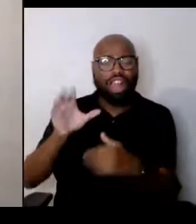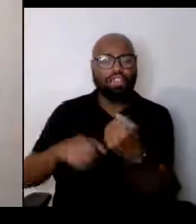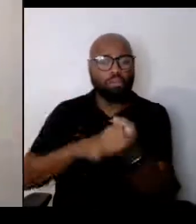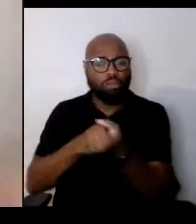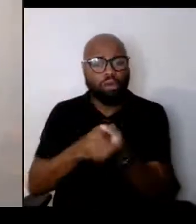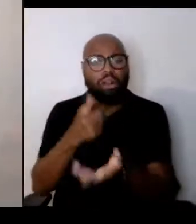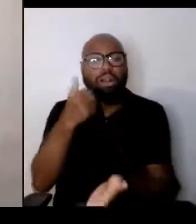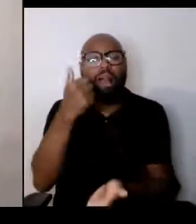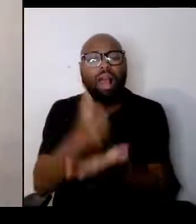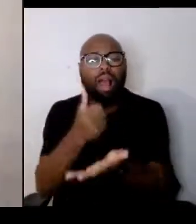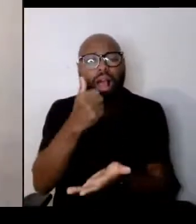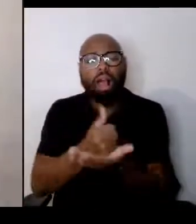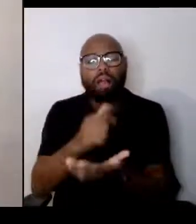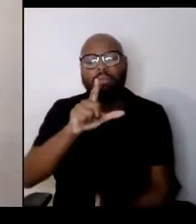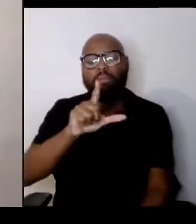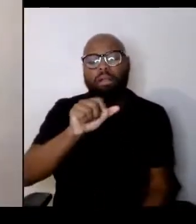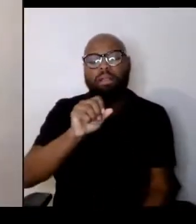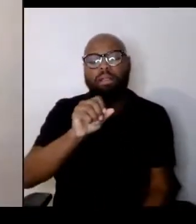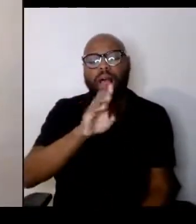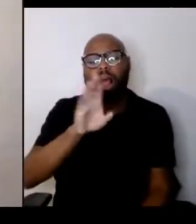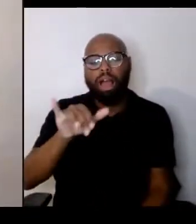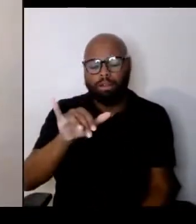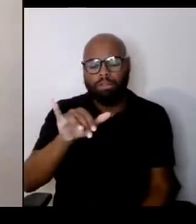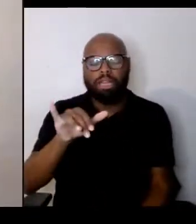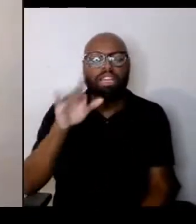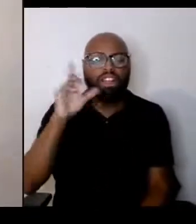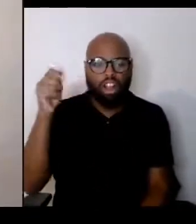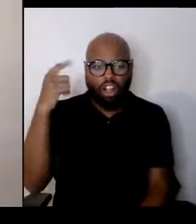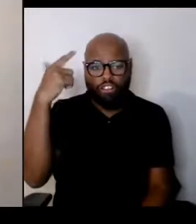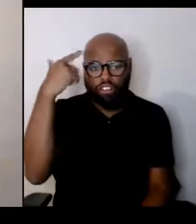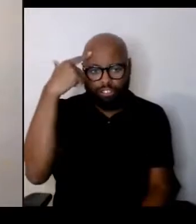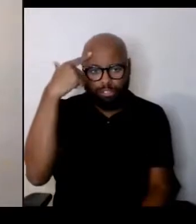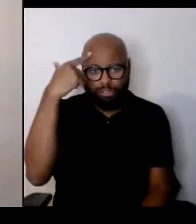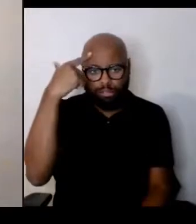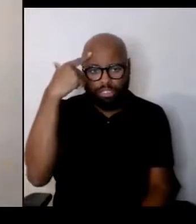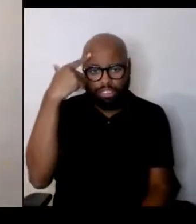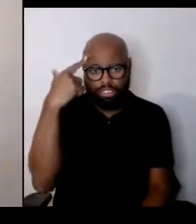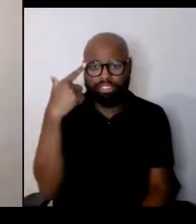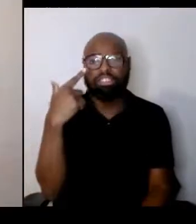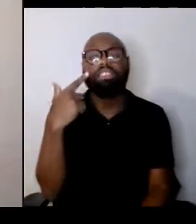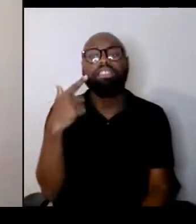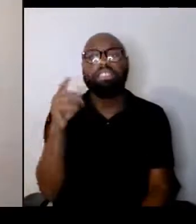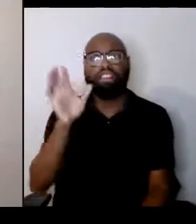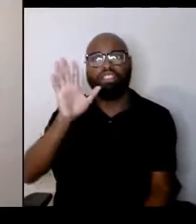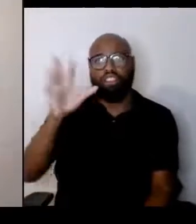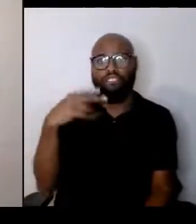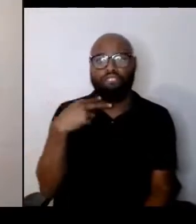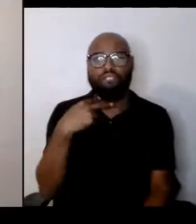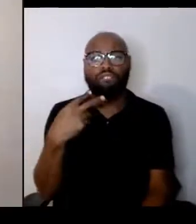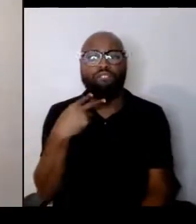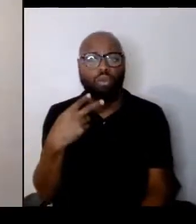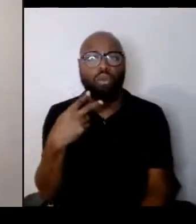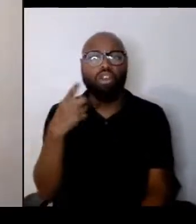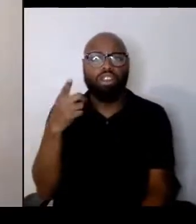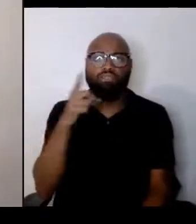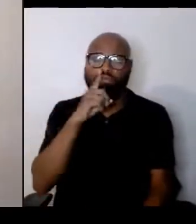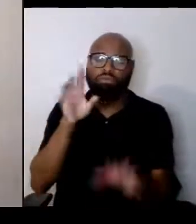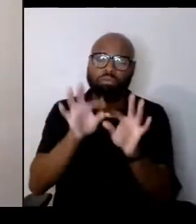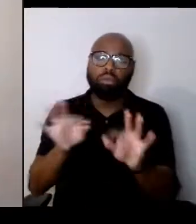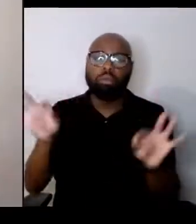because I think that definitely their voice is held and is very important when being, you know